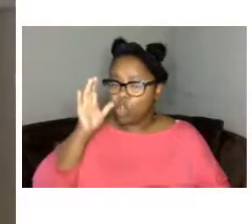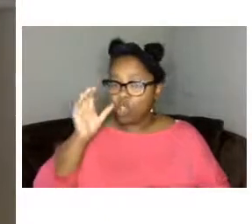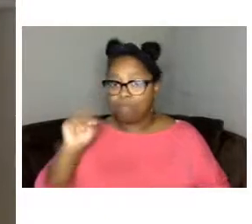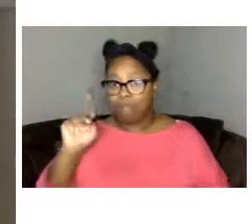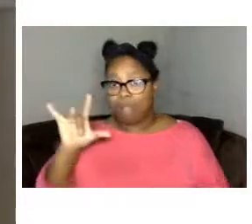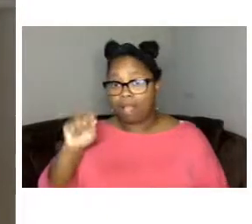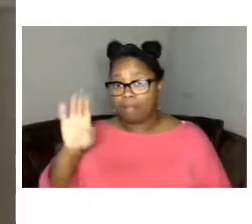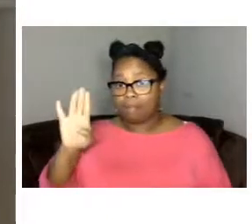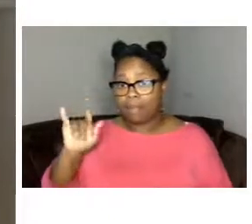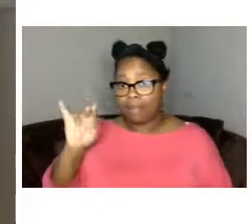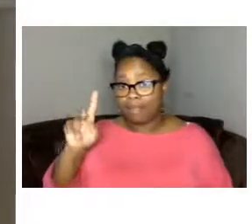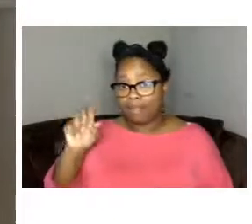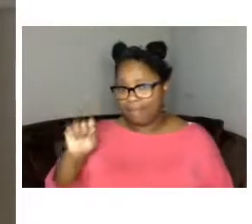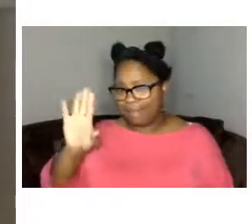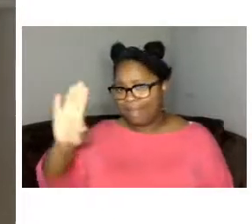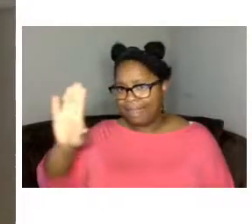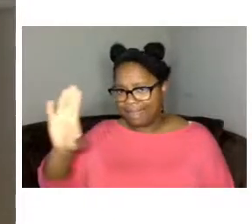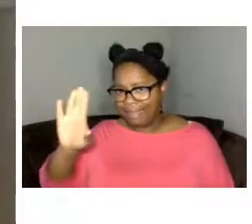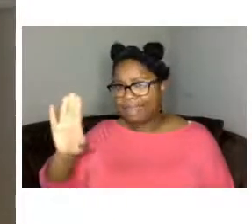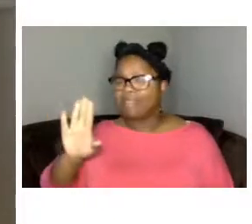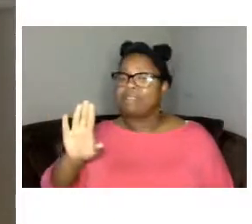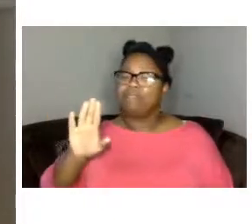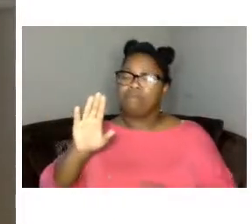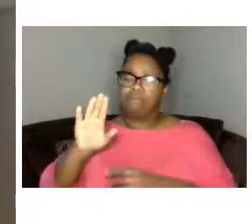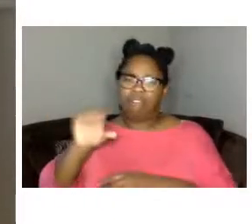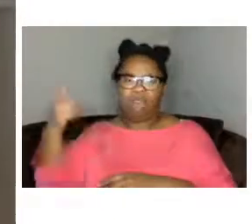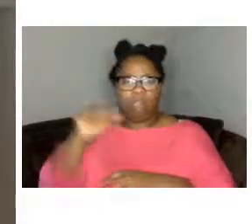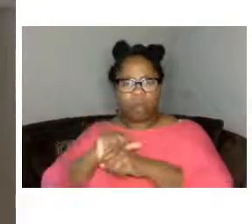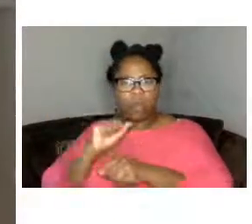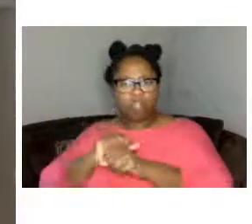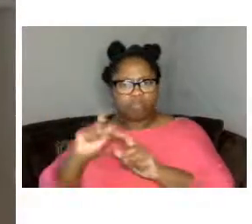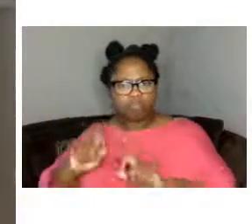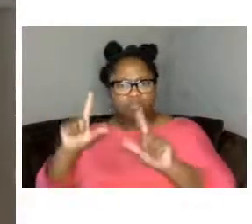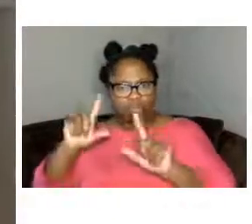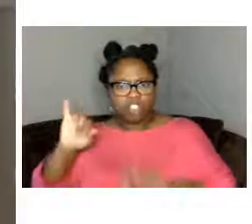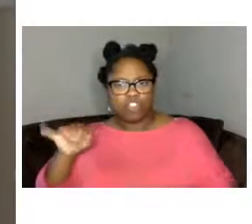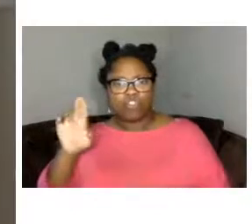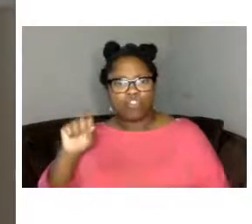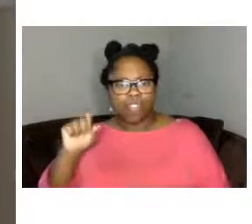at just.productions.com i'd also like to thank today's